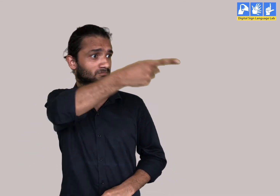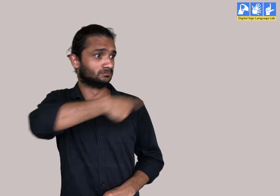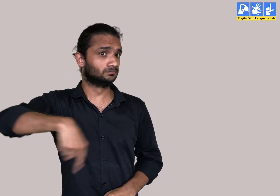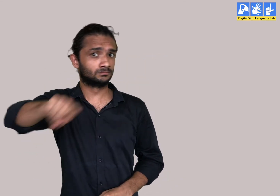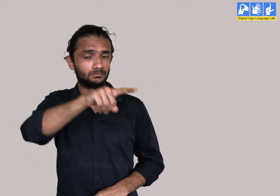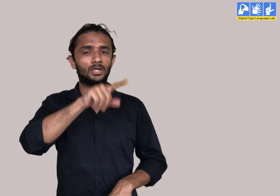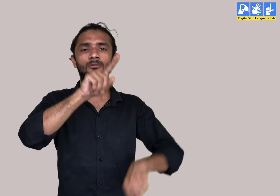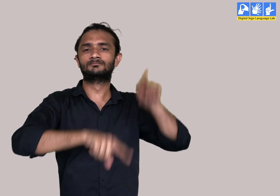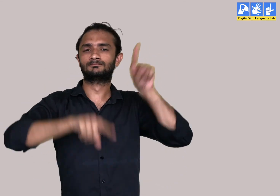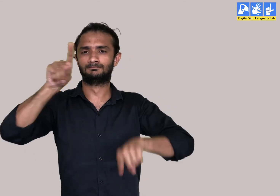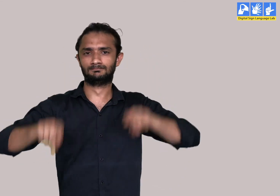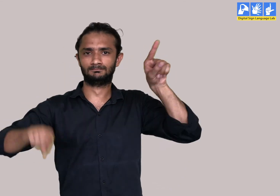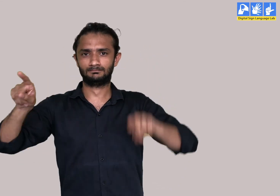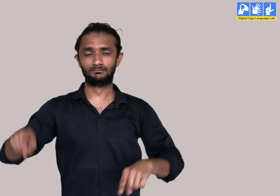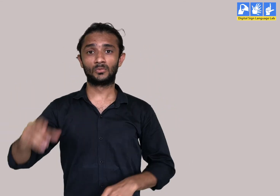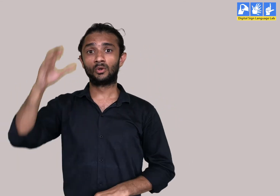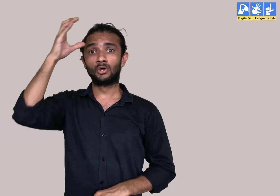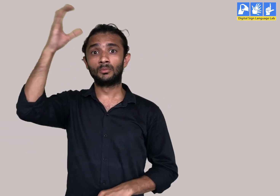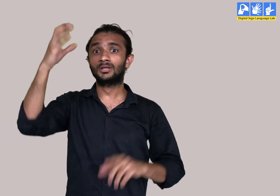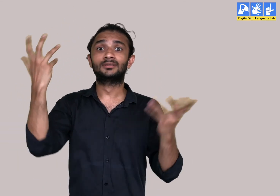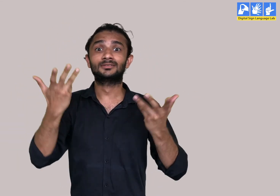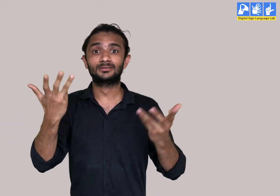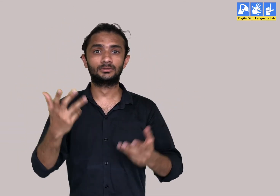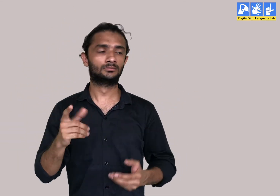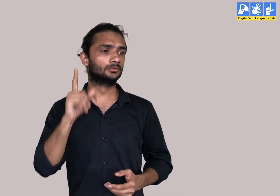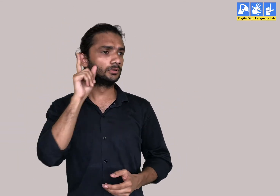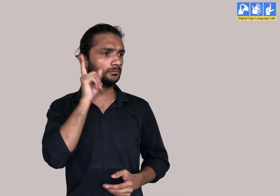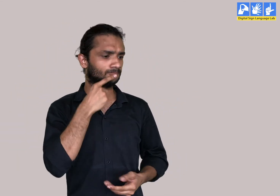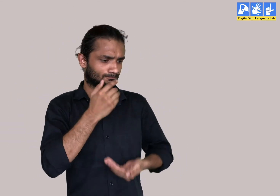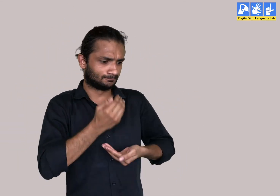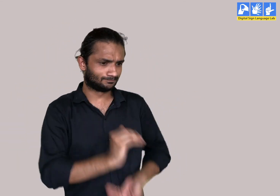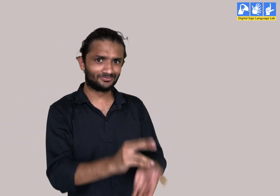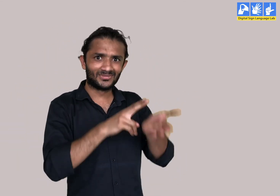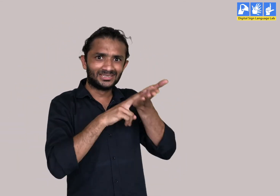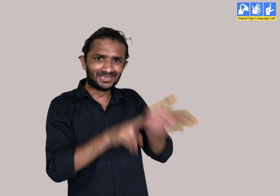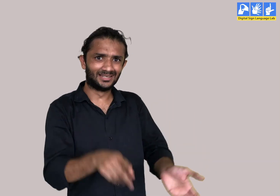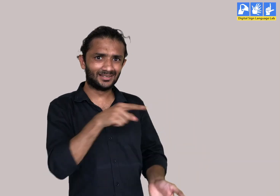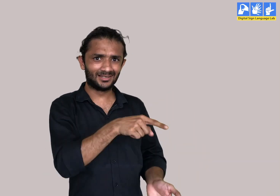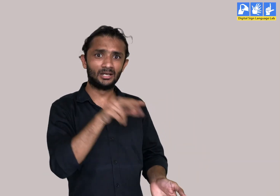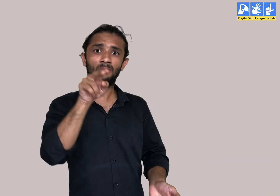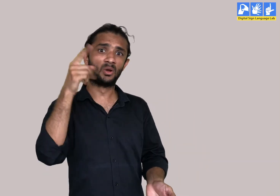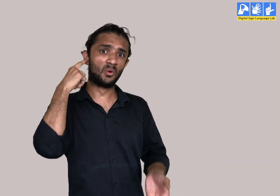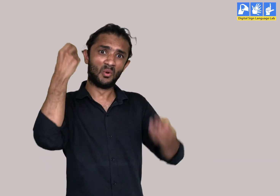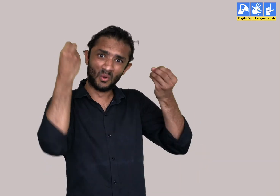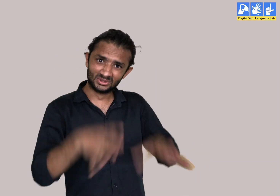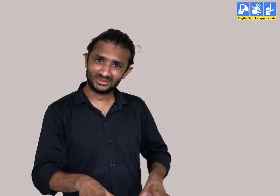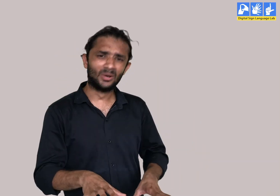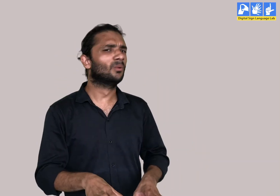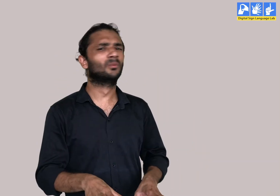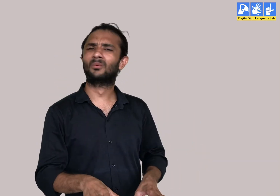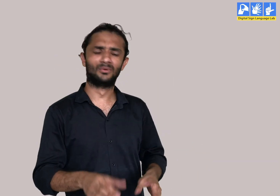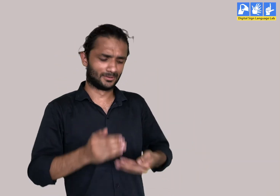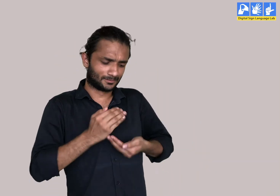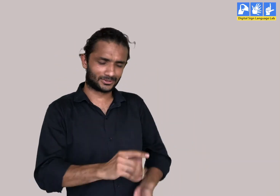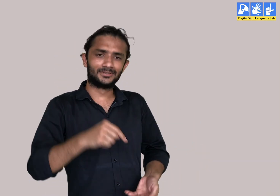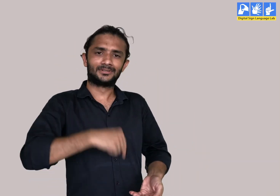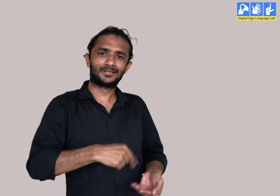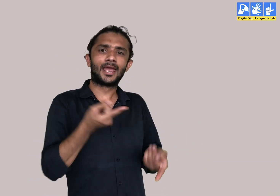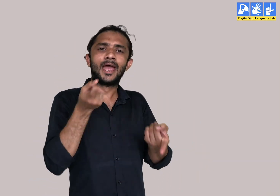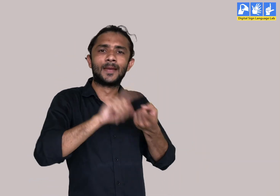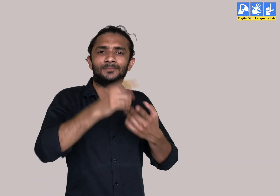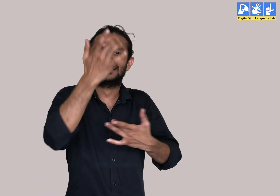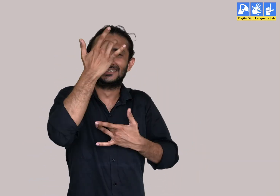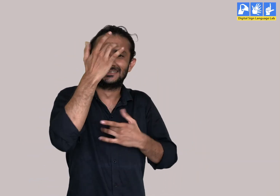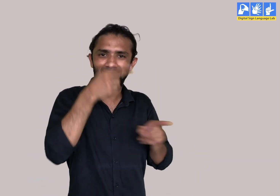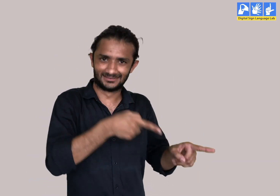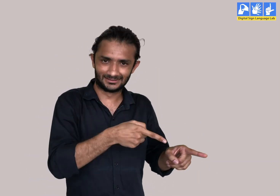A child who is born deaf hasn't really experienced the loss of hearing. That might have happened due to pre natal complication.